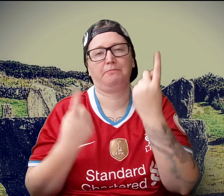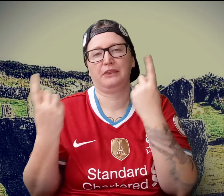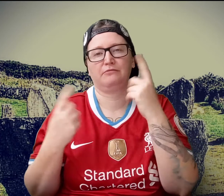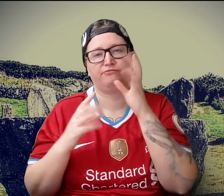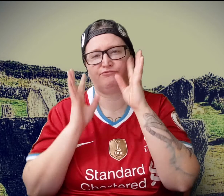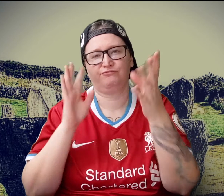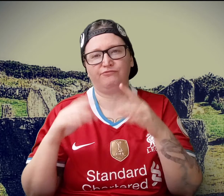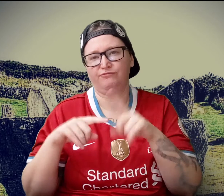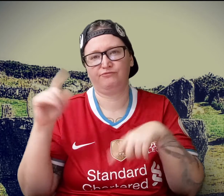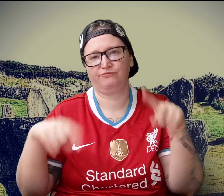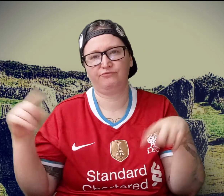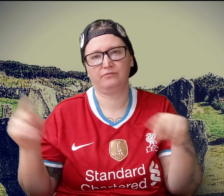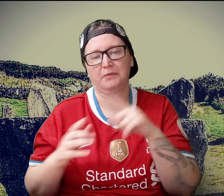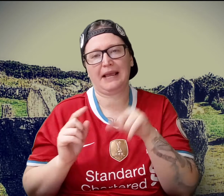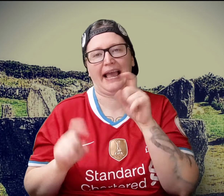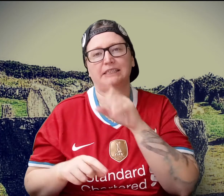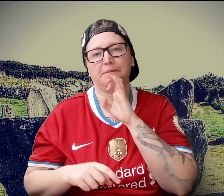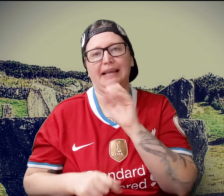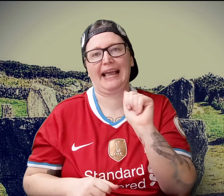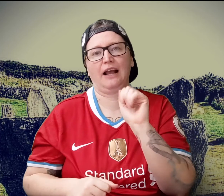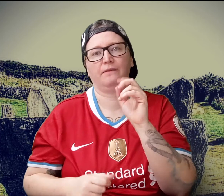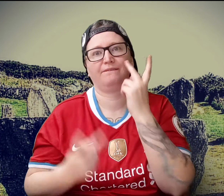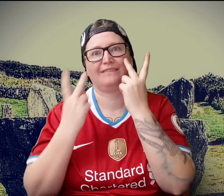with glasses or something like that so there's a lot of different things that you can make up